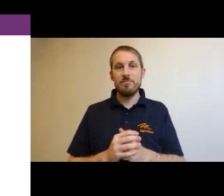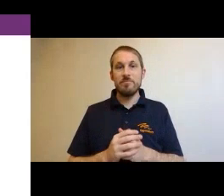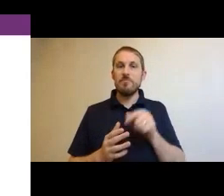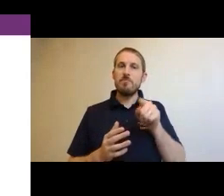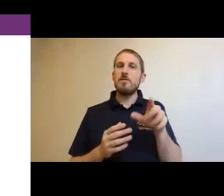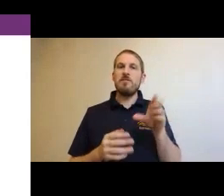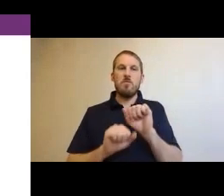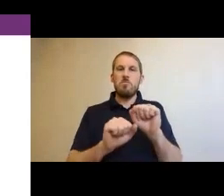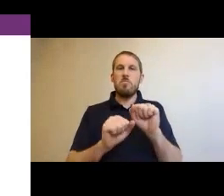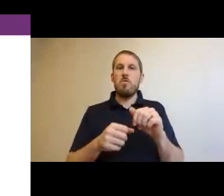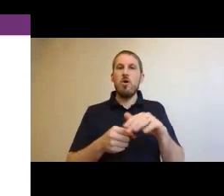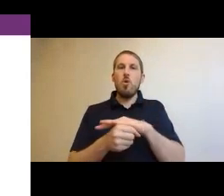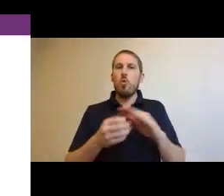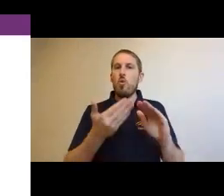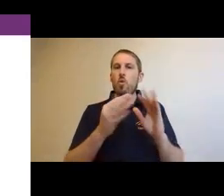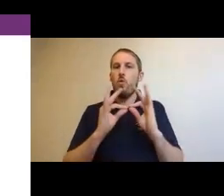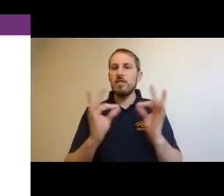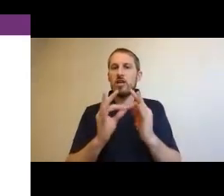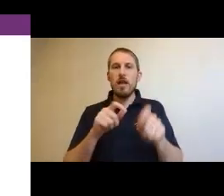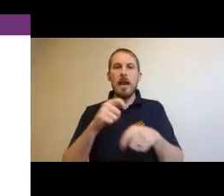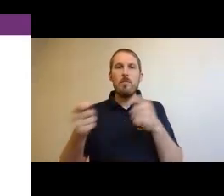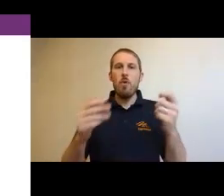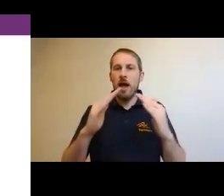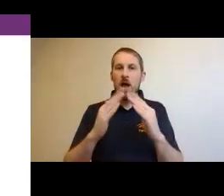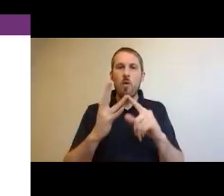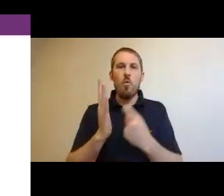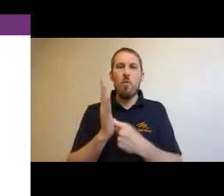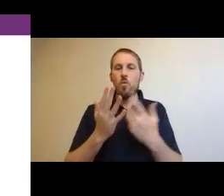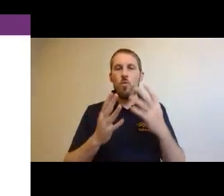neighbourhood houses, cultural or faith groups.